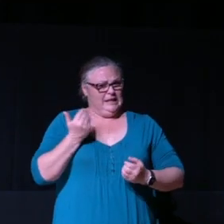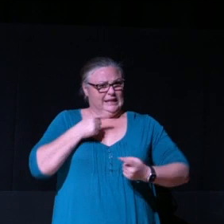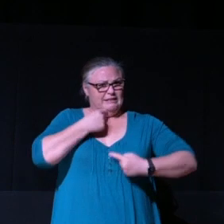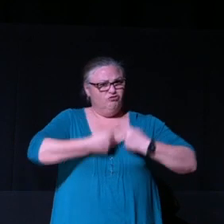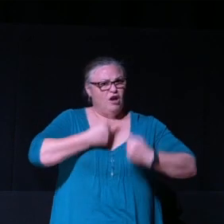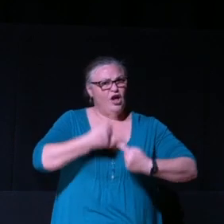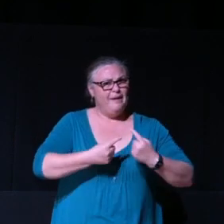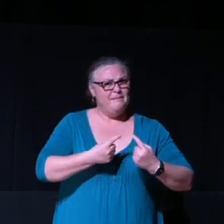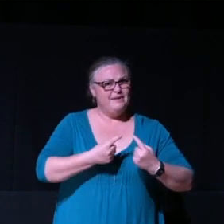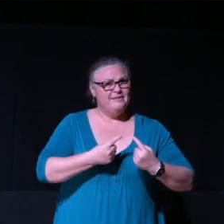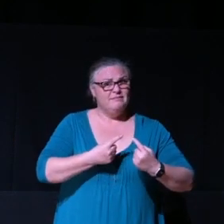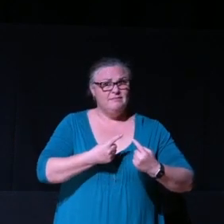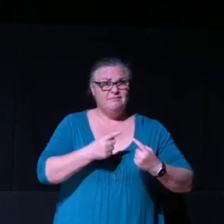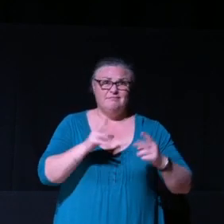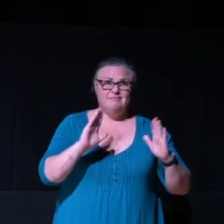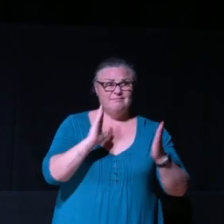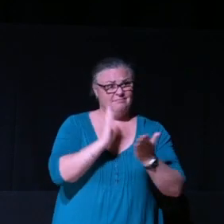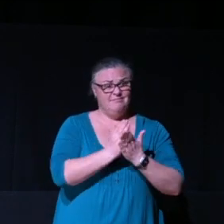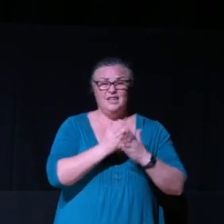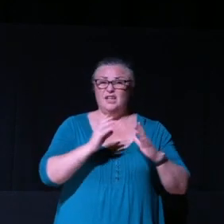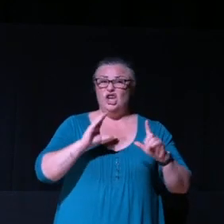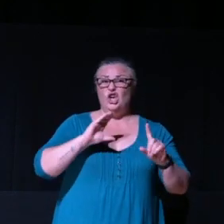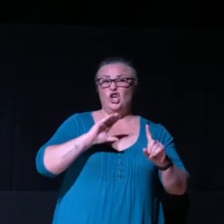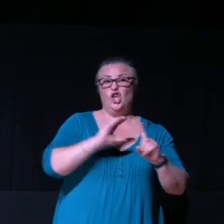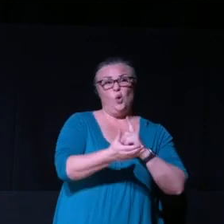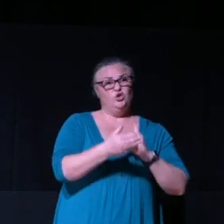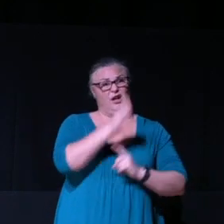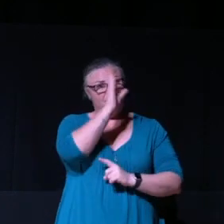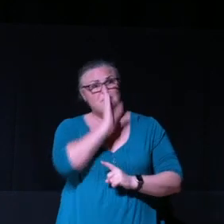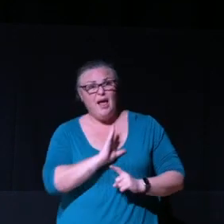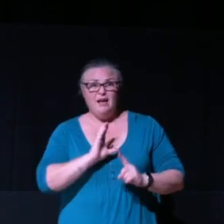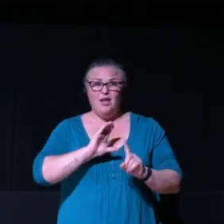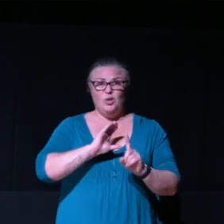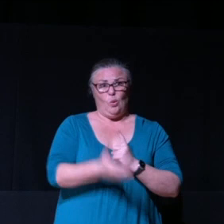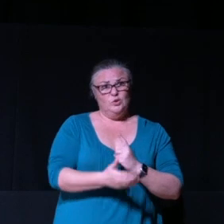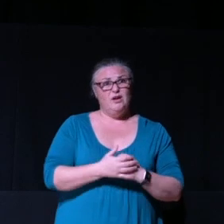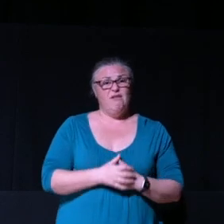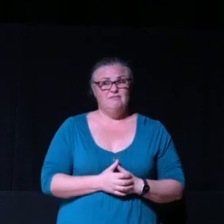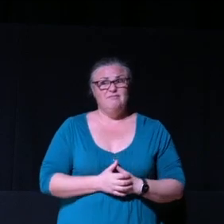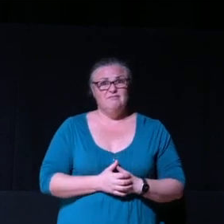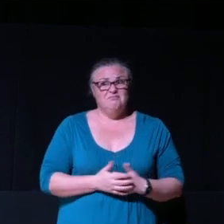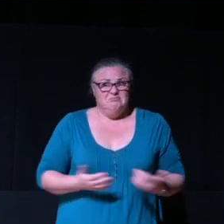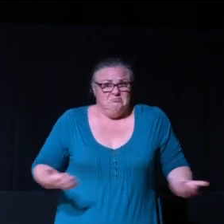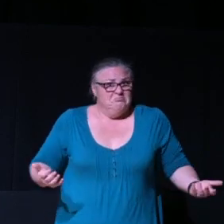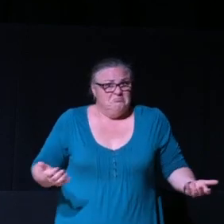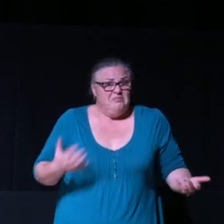there is actually just culture. Right? Like it's just, it's had certain different names in different times.